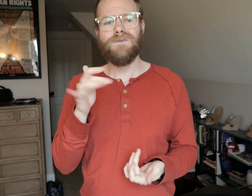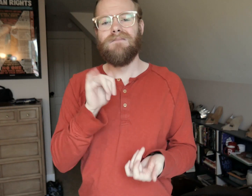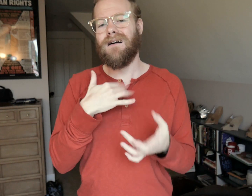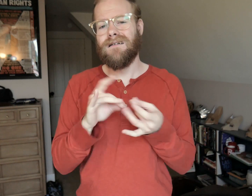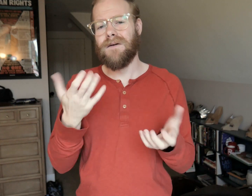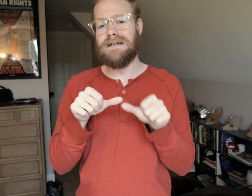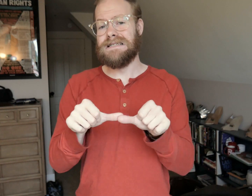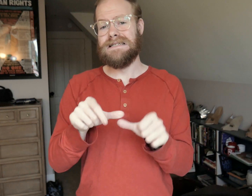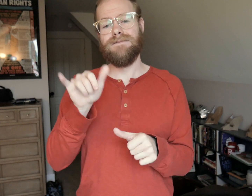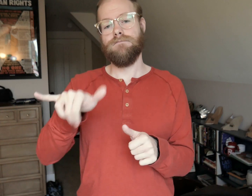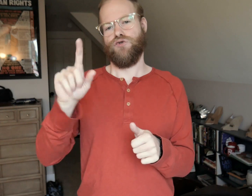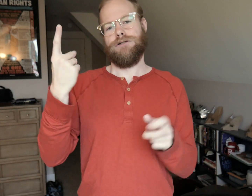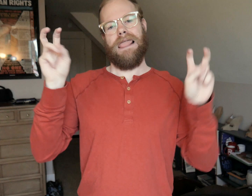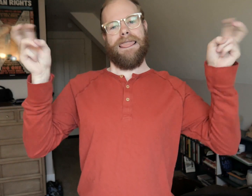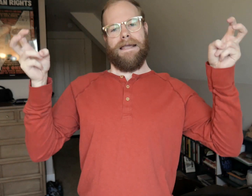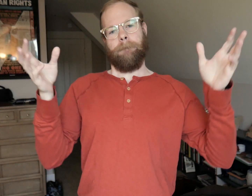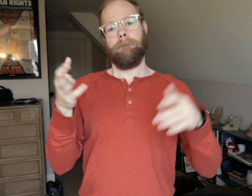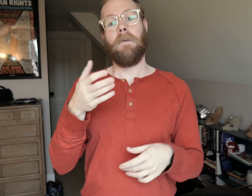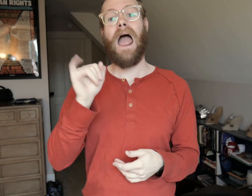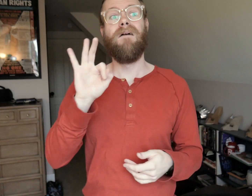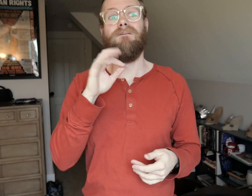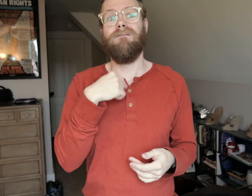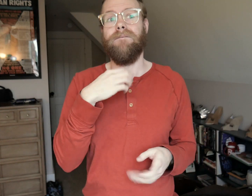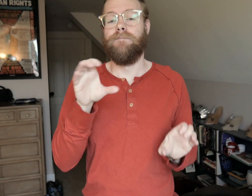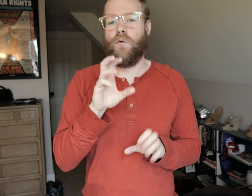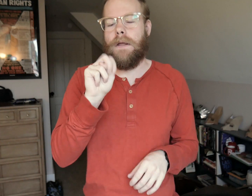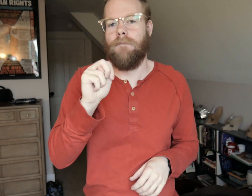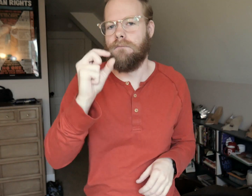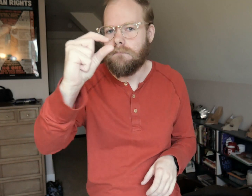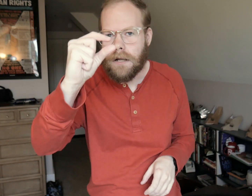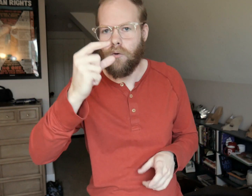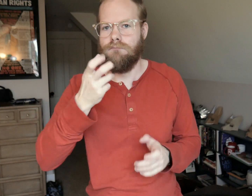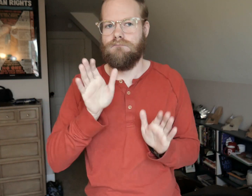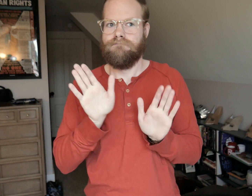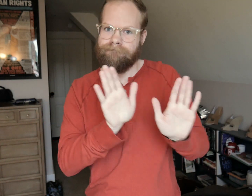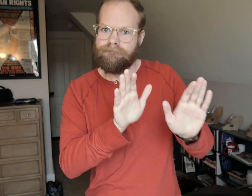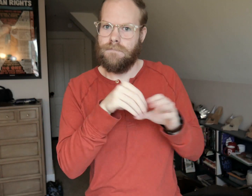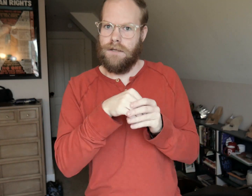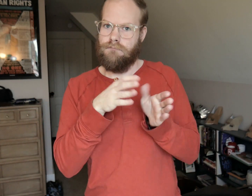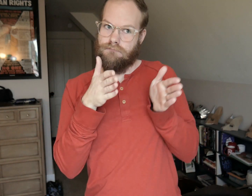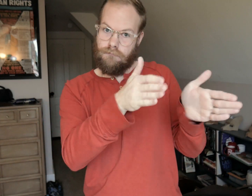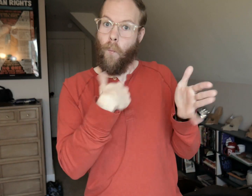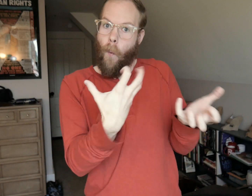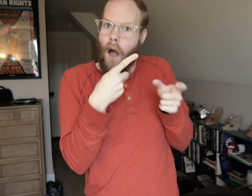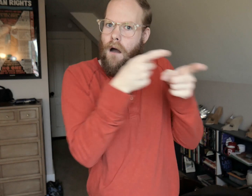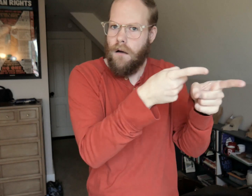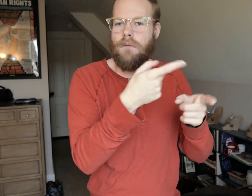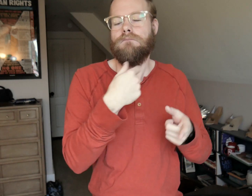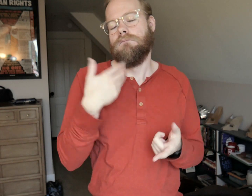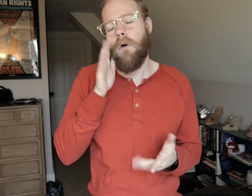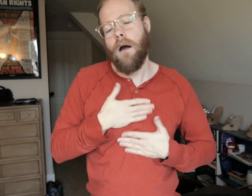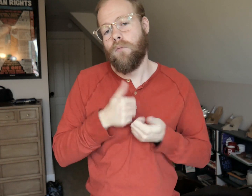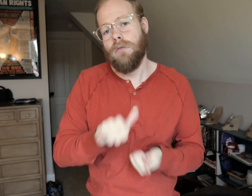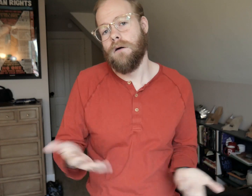Like I said, consistency is just a ~theme~ and if I do even a little to push myself in the direction I want to go, I’ll be happy with that.